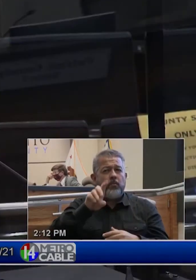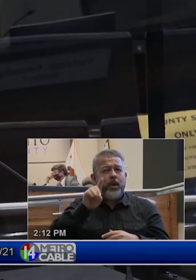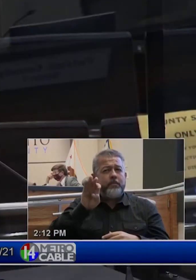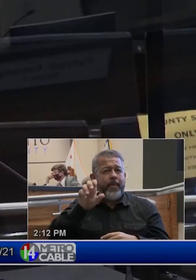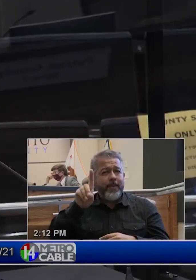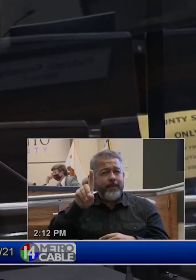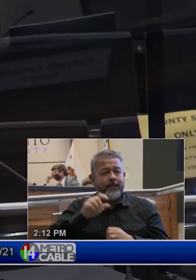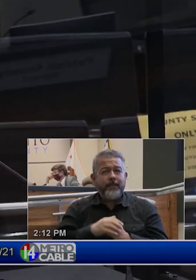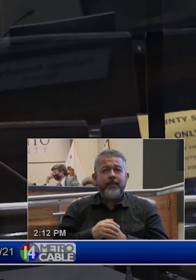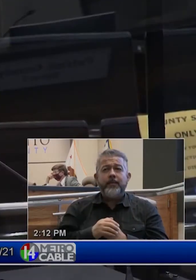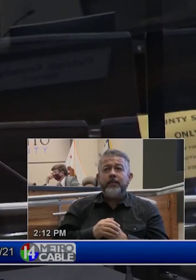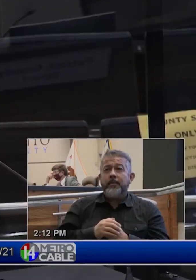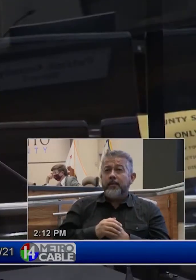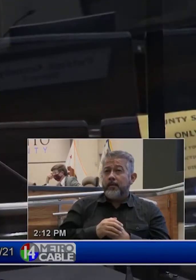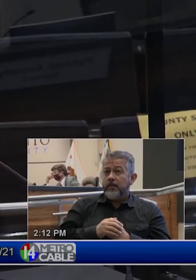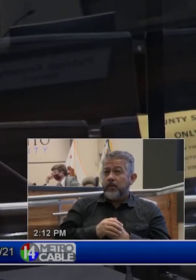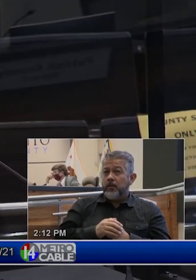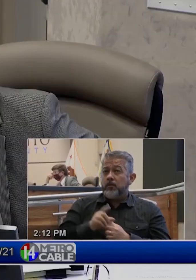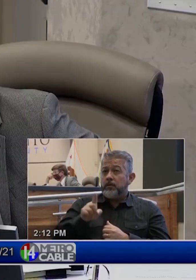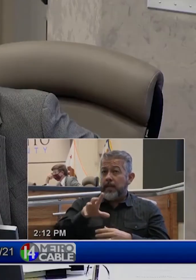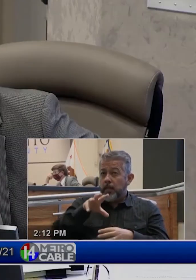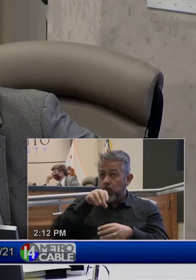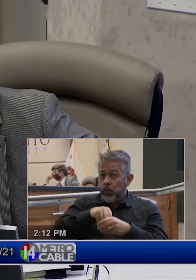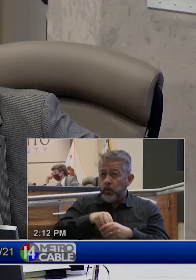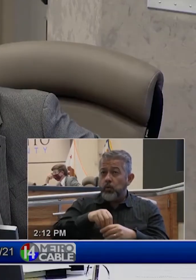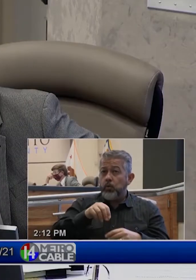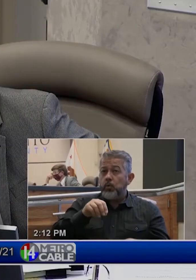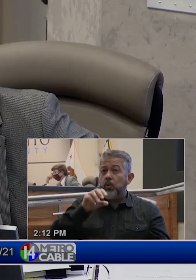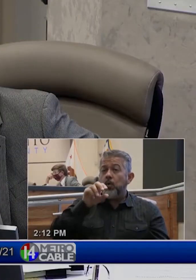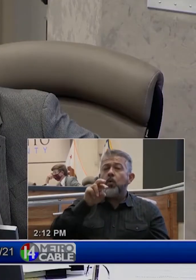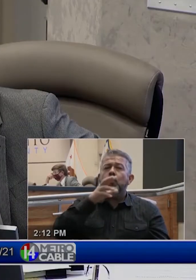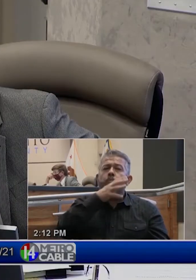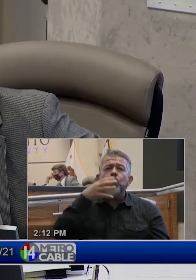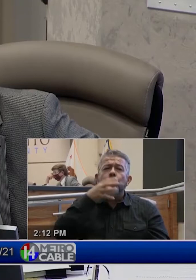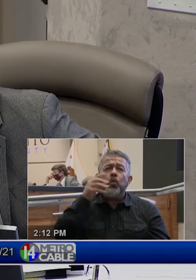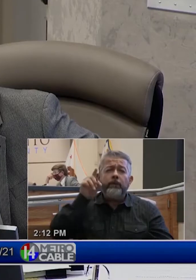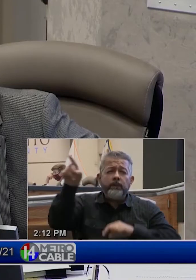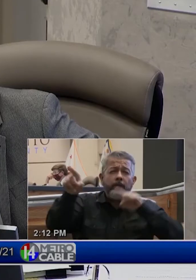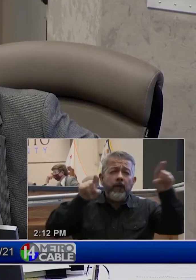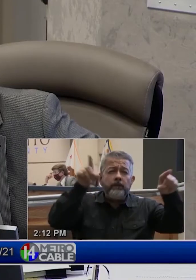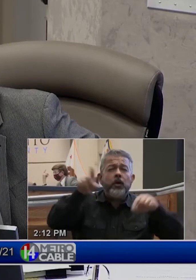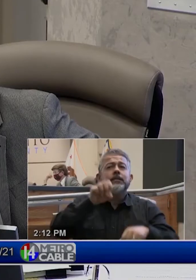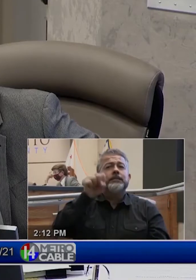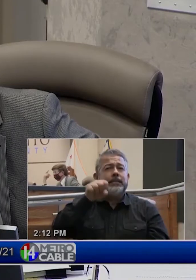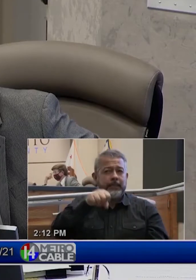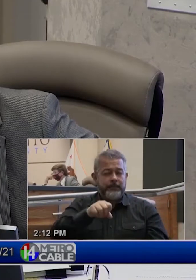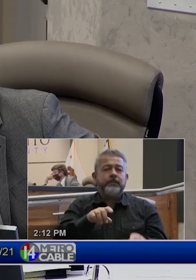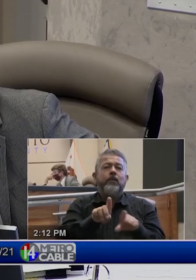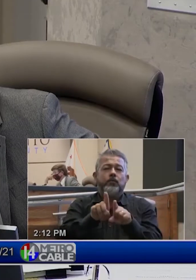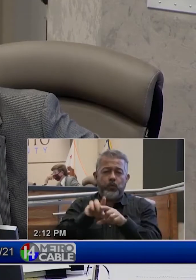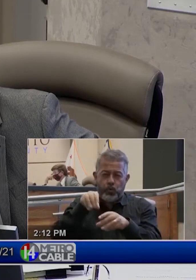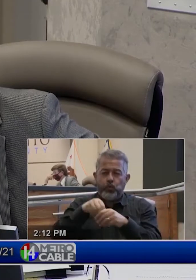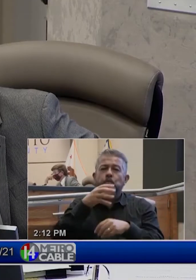HAVE ACCESS TO BROAD BAND DOES THAT INCLUDE RURAL THAT INCLUDE RURAL ORGANIZATIONS? . ORGANIZATIONS? . >> ABSOLUTELY.